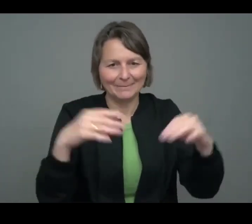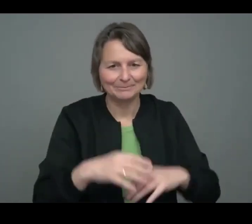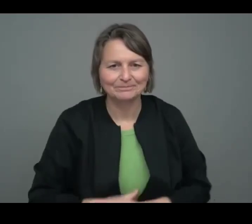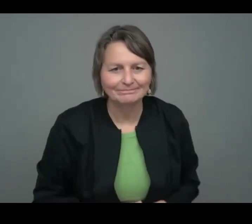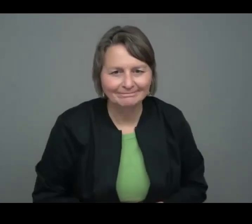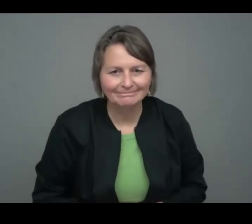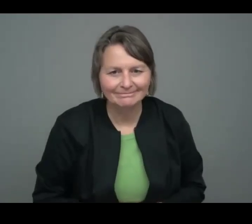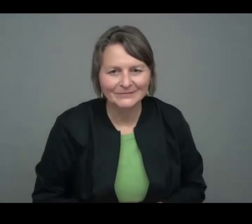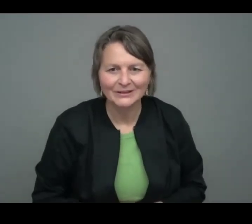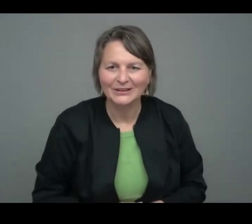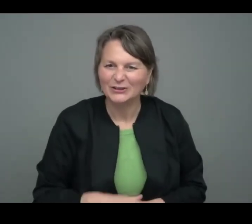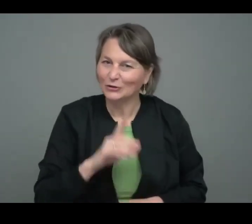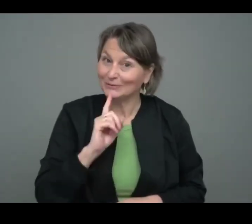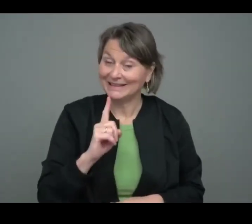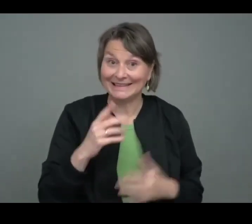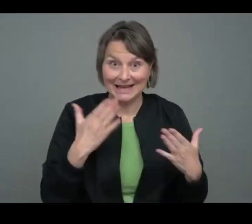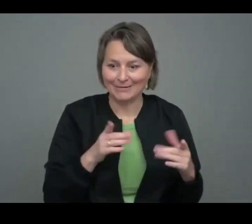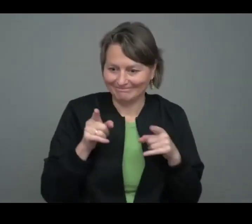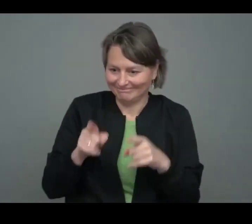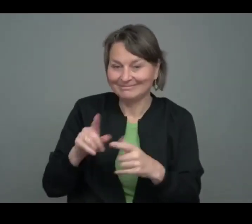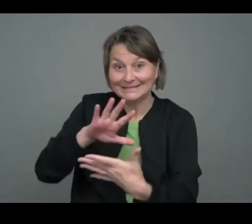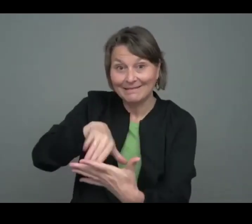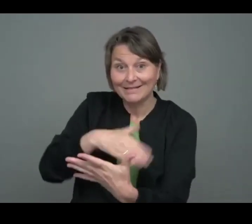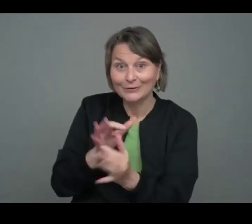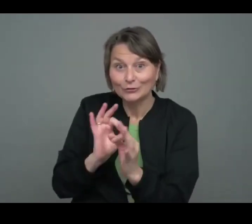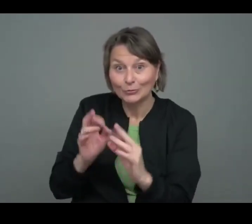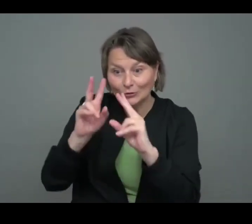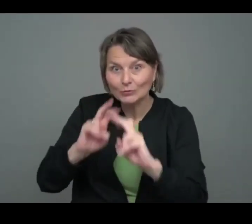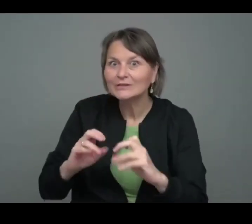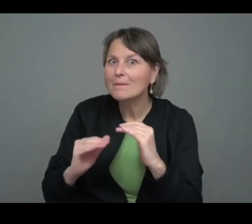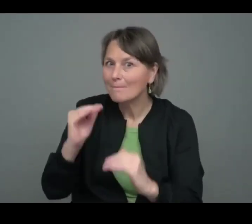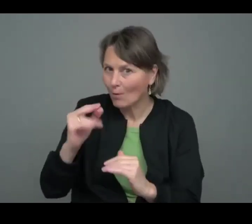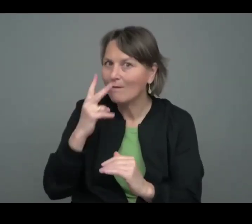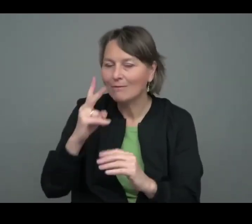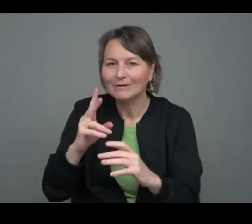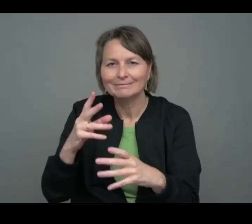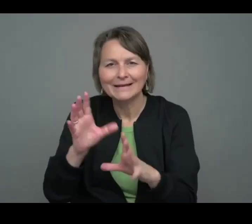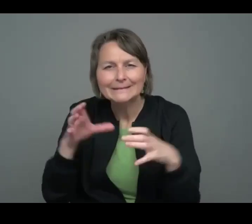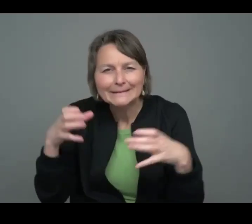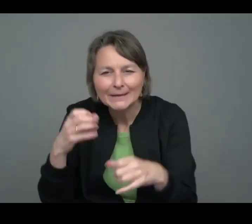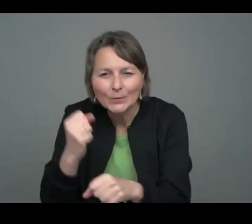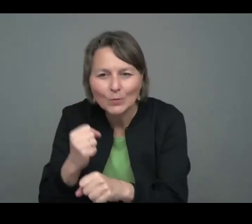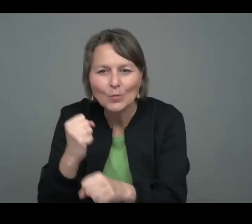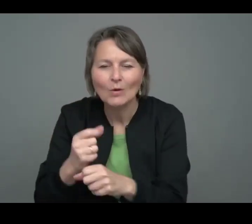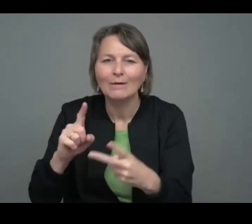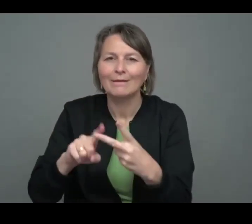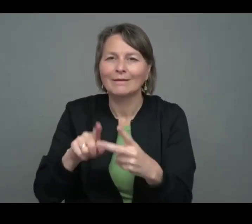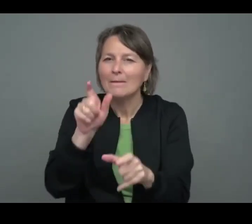have different perspective. that have put it valuable information for both professions.